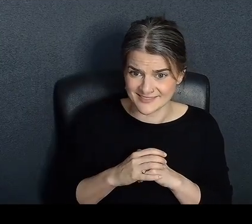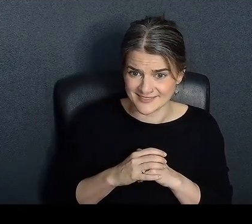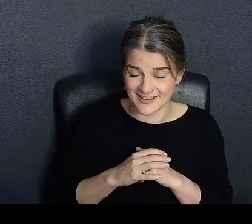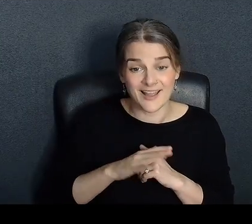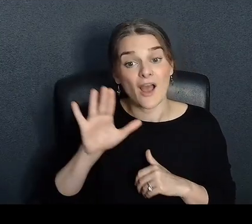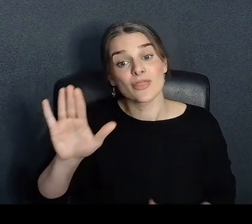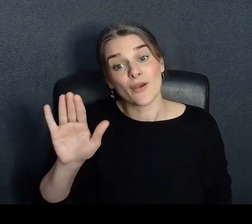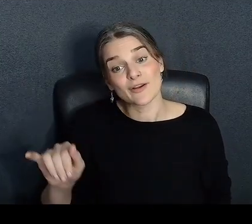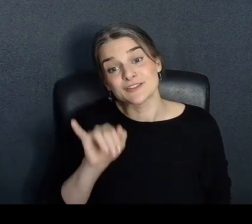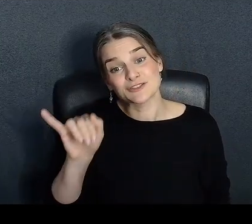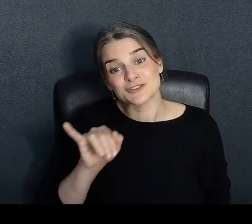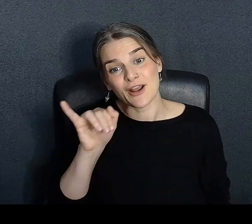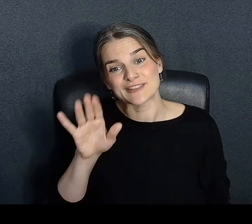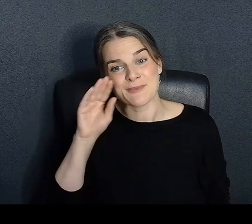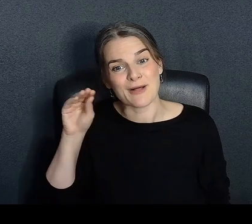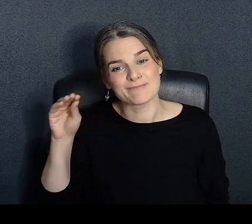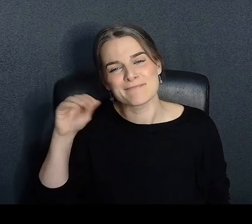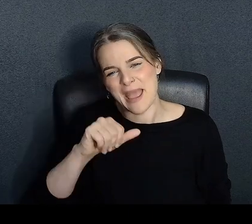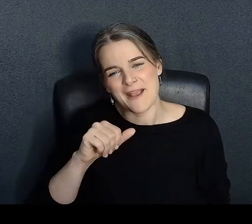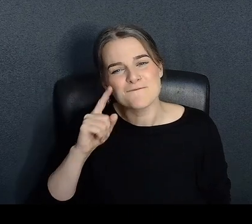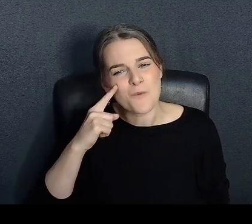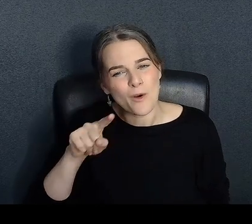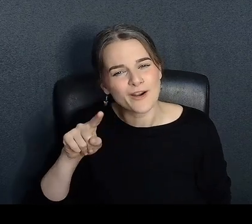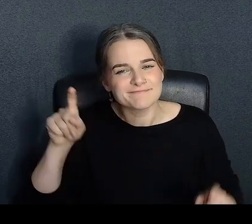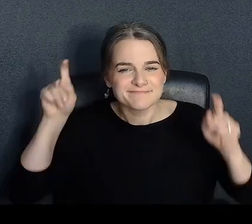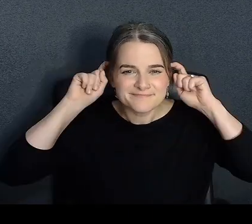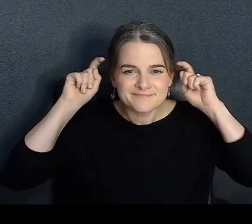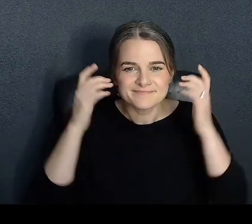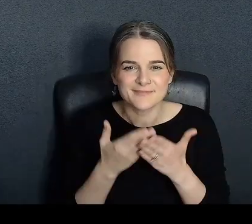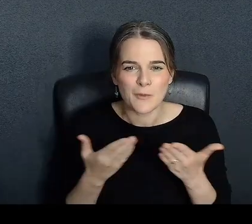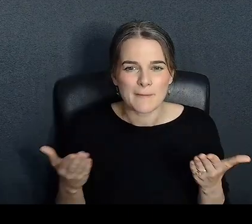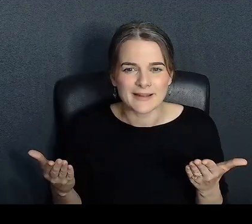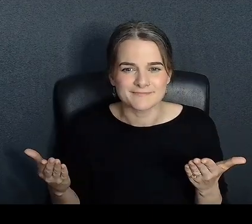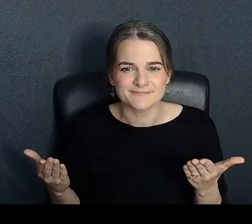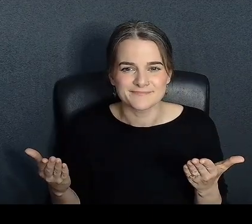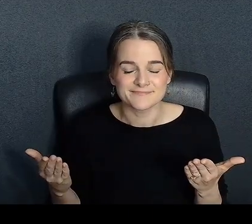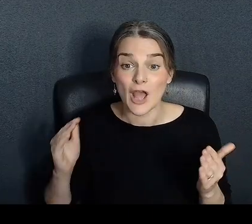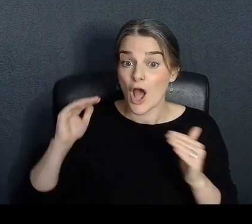could cover hearing equipment. I just think adults are Medicare, Medicaid.